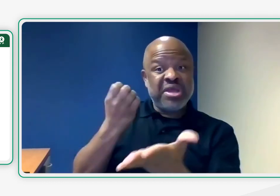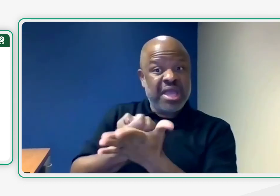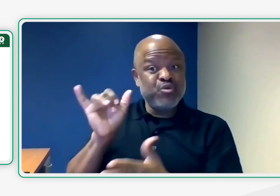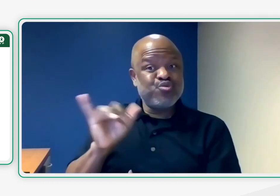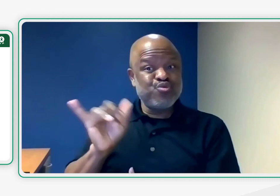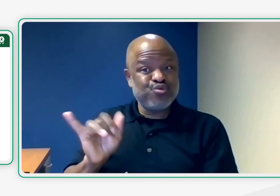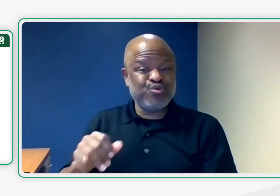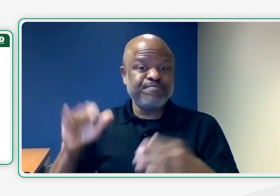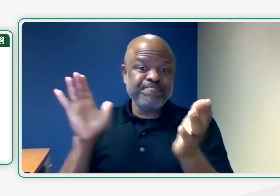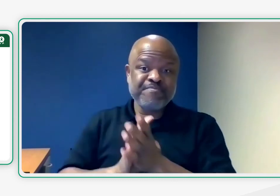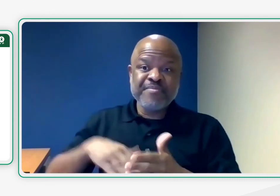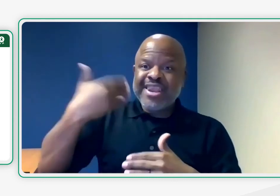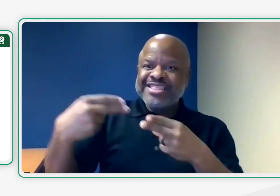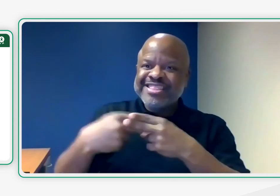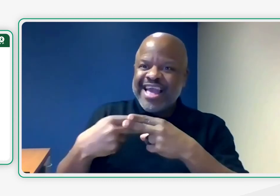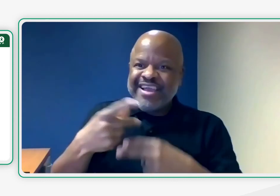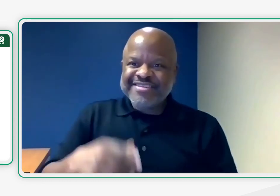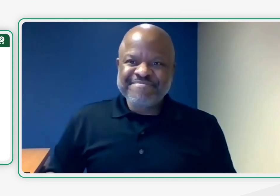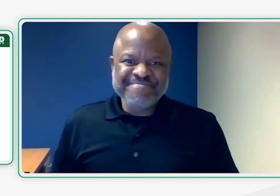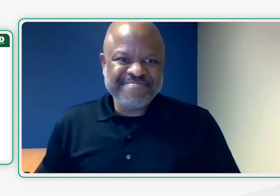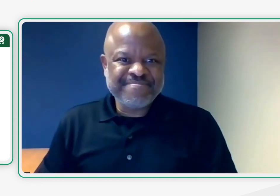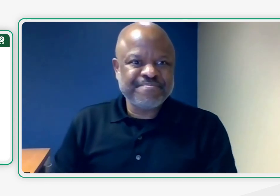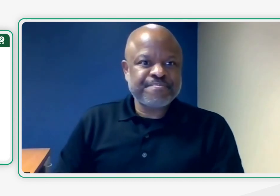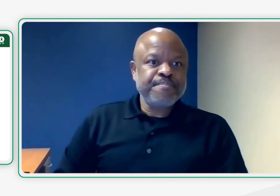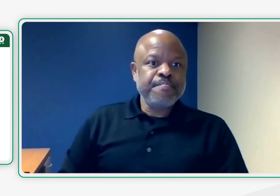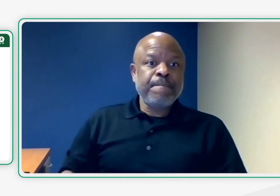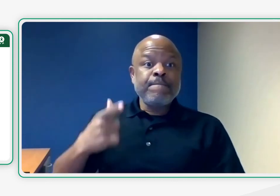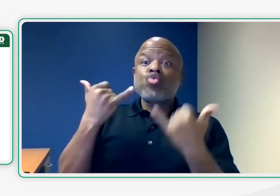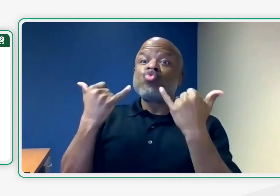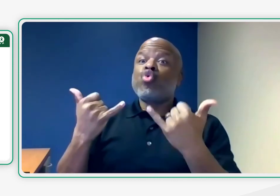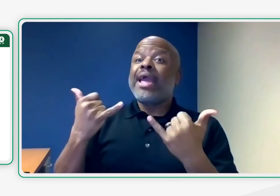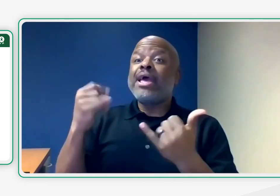come up, and how it influences our financial behaviors. Next slide.